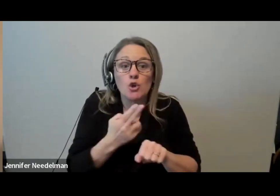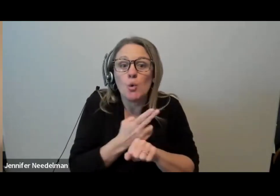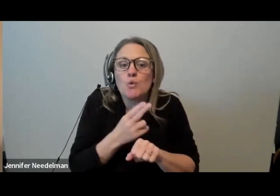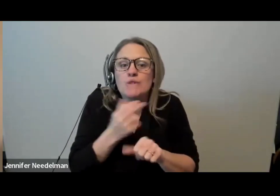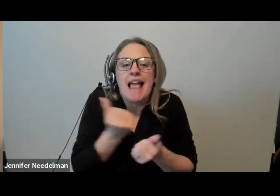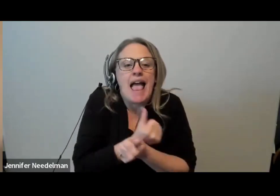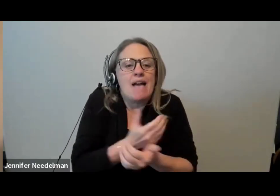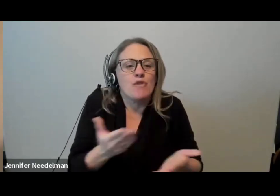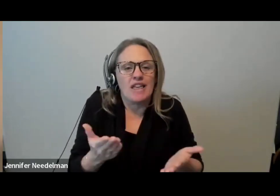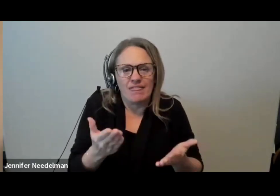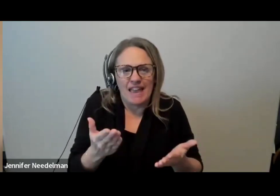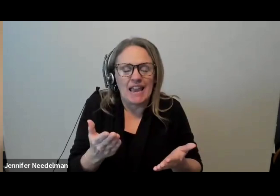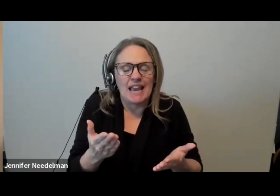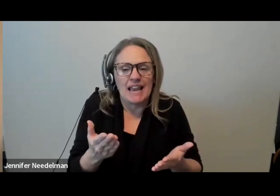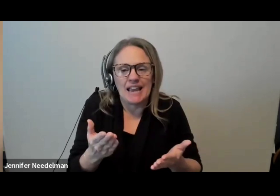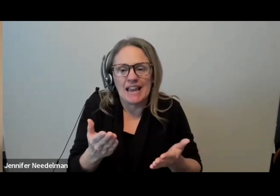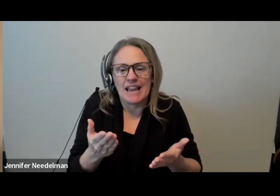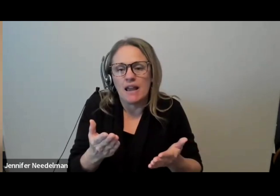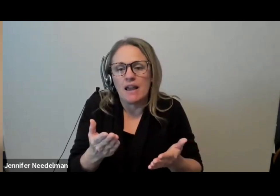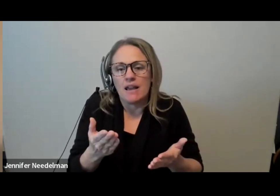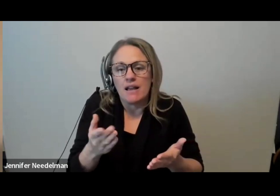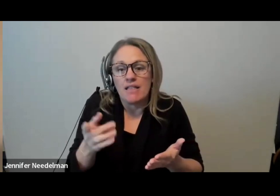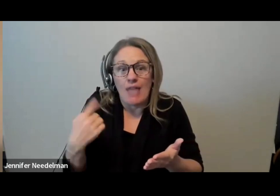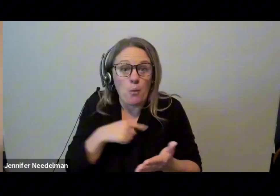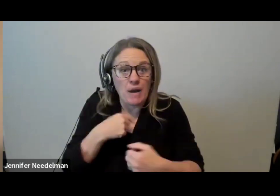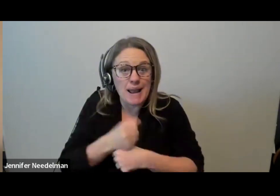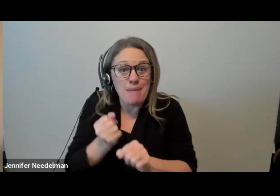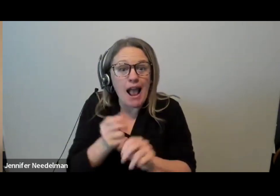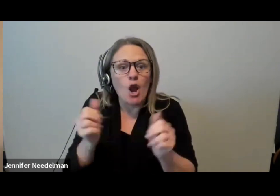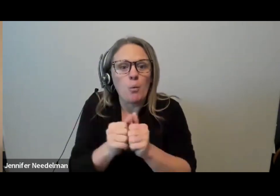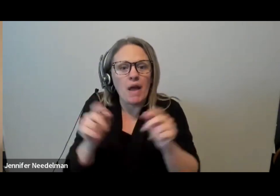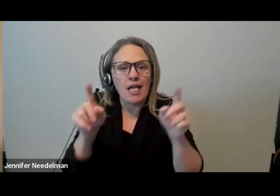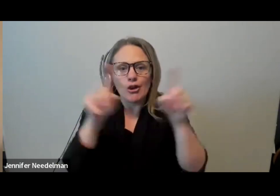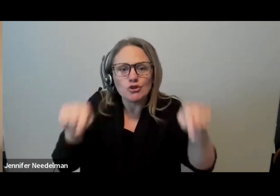with a screen reader, JAWS with NVDA, you can use it with an eye tracker.